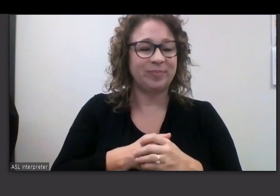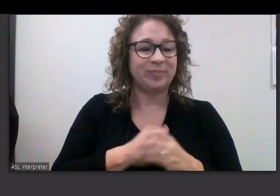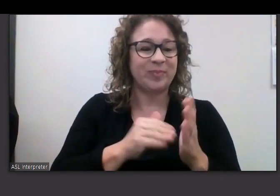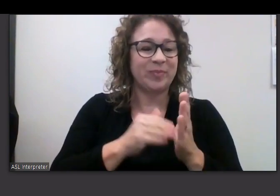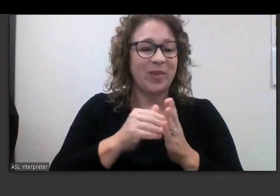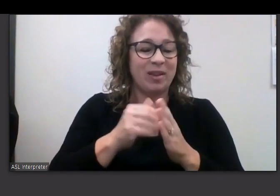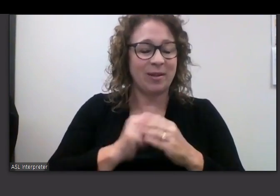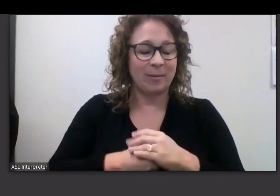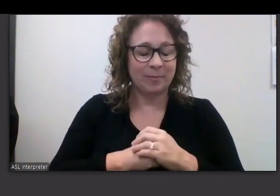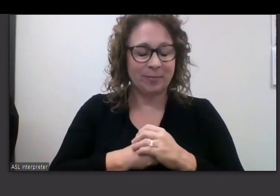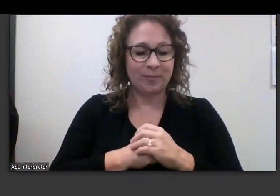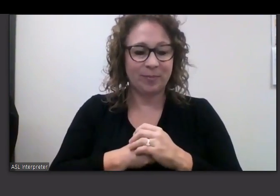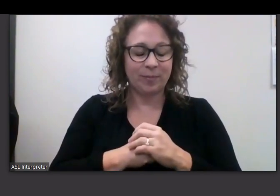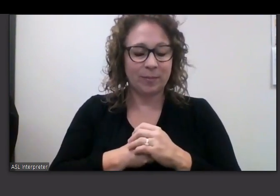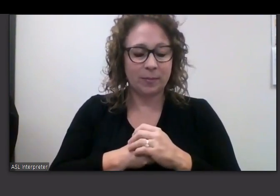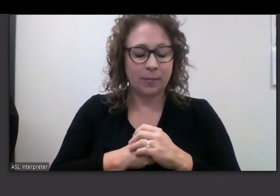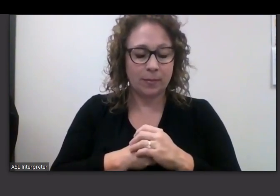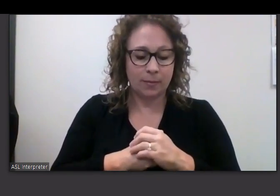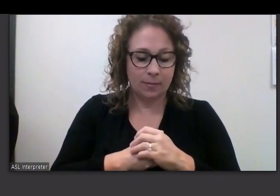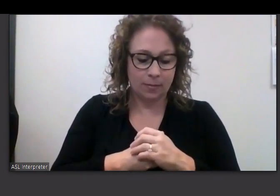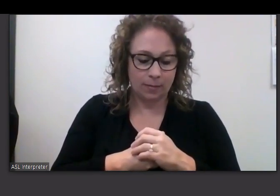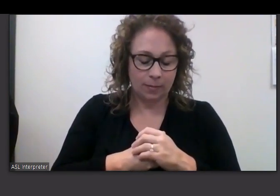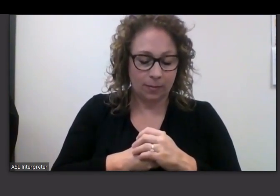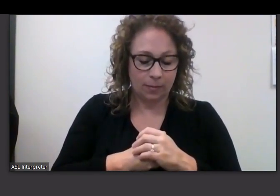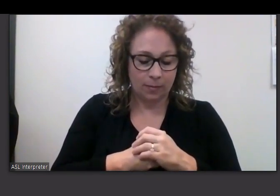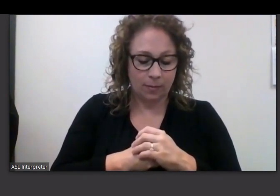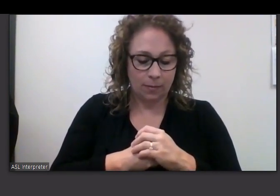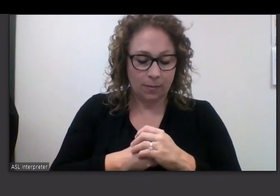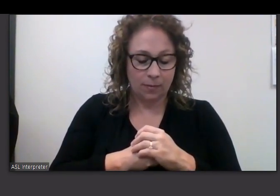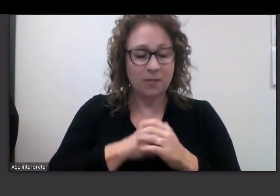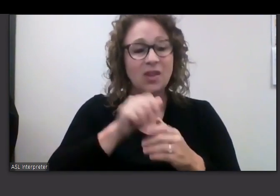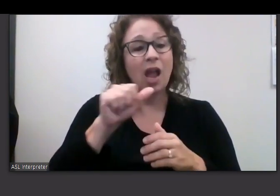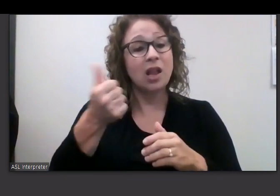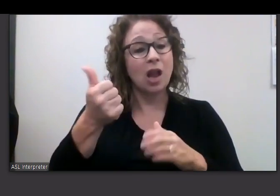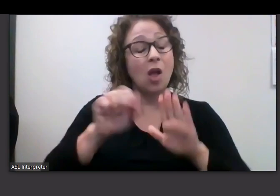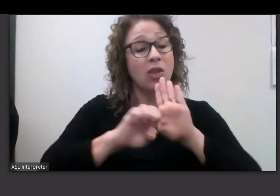Also, another example of the benefit from captioning -